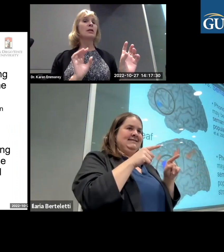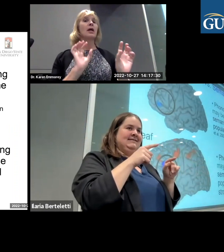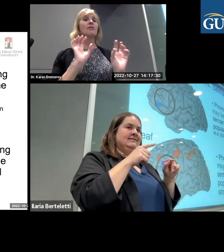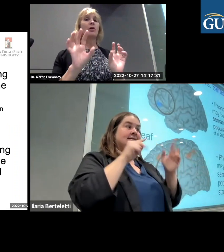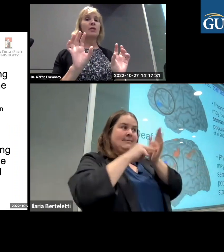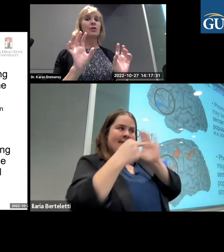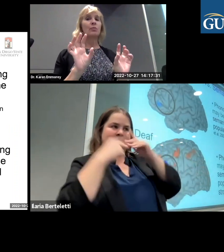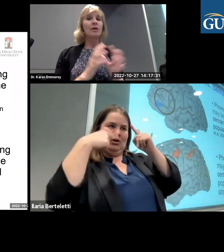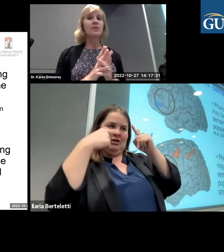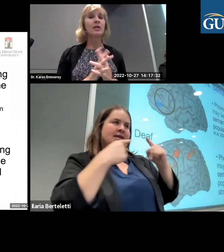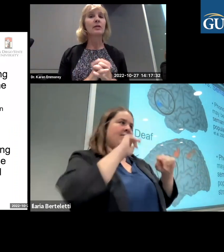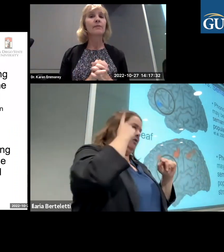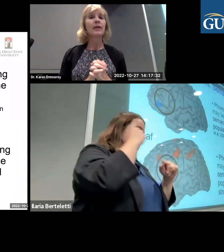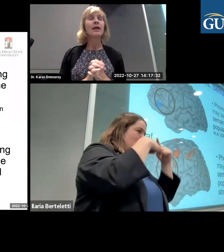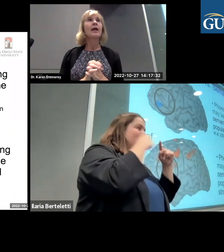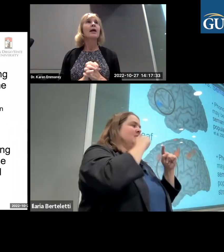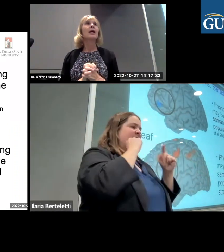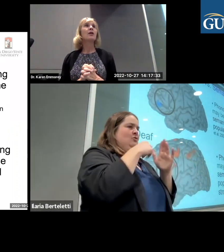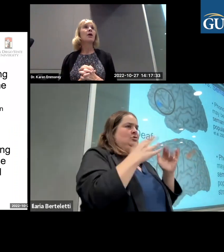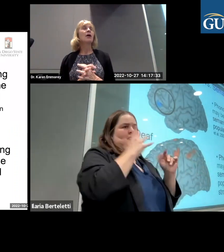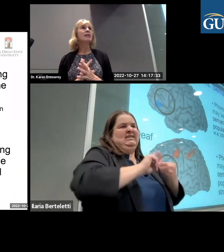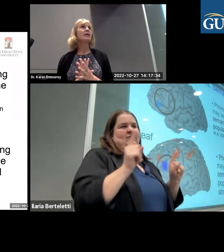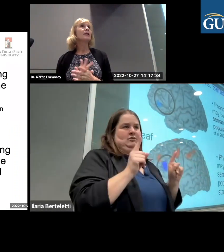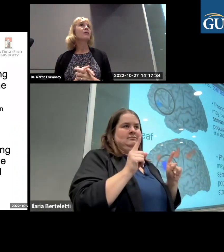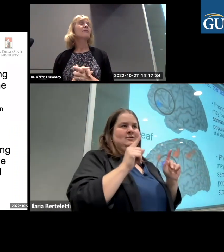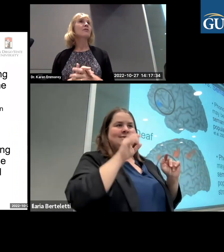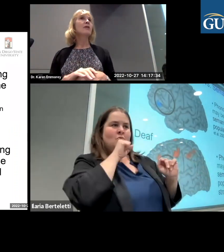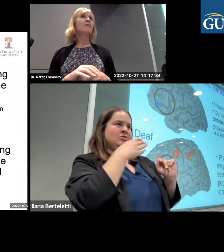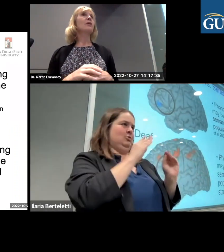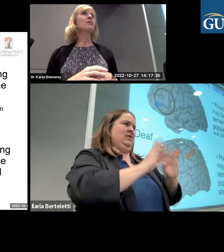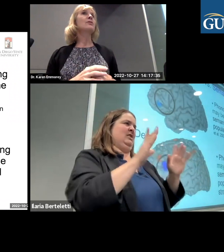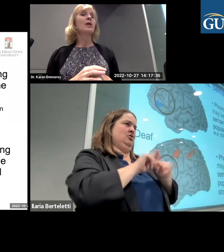when they're doing a semantic task, they have to to do the psychological task,